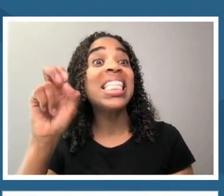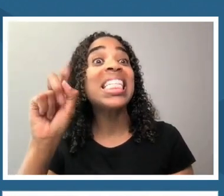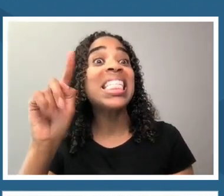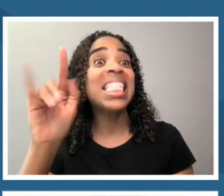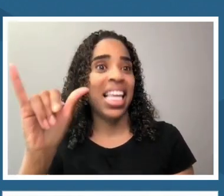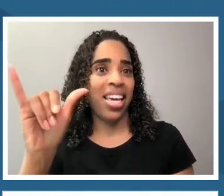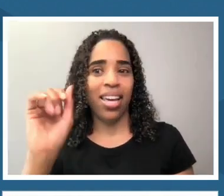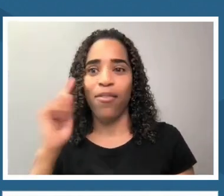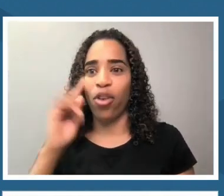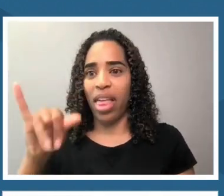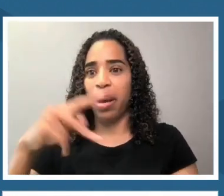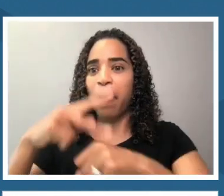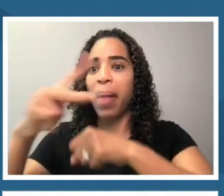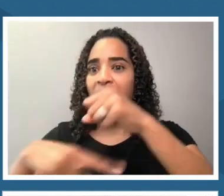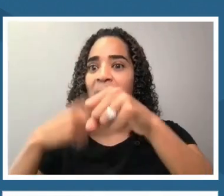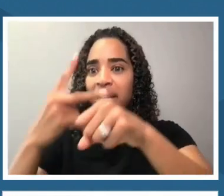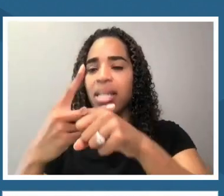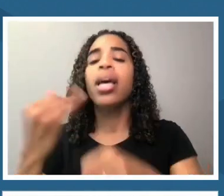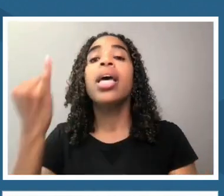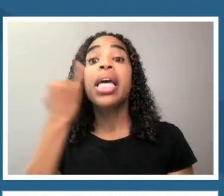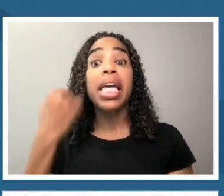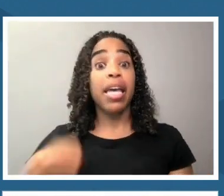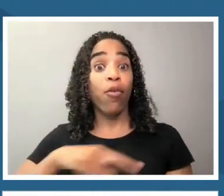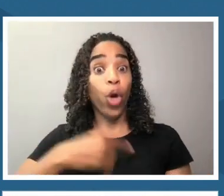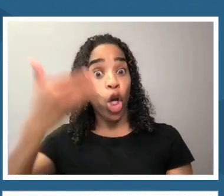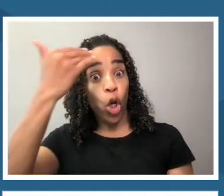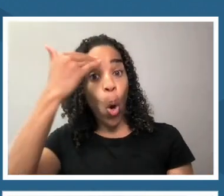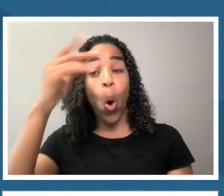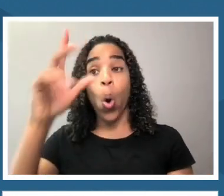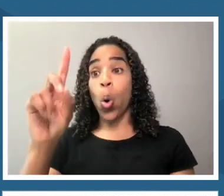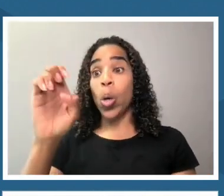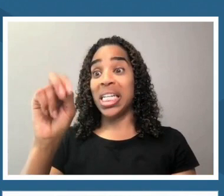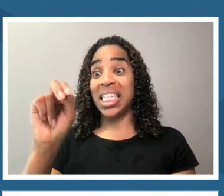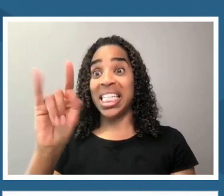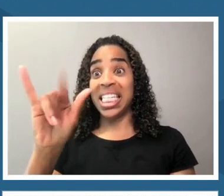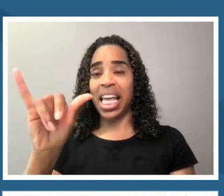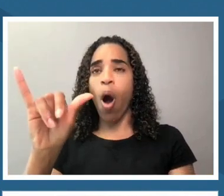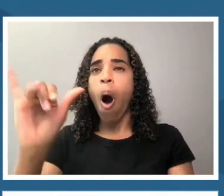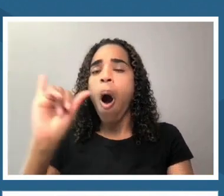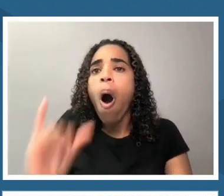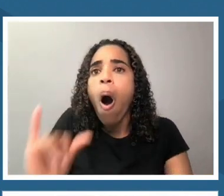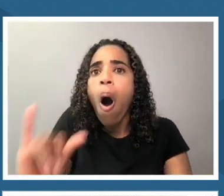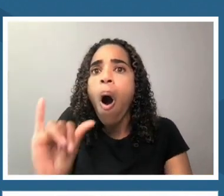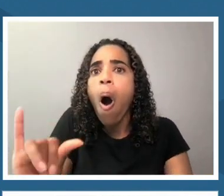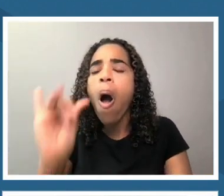so by knowing how dense it is you